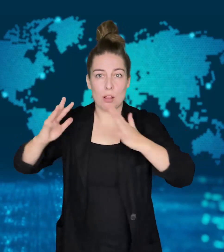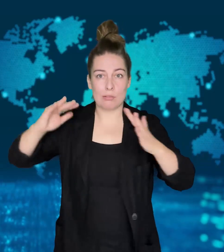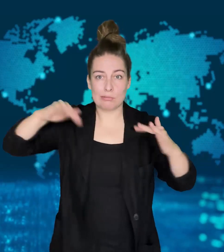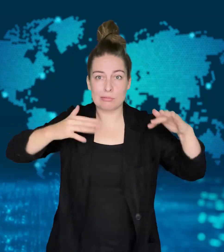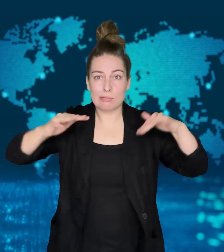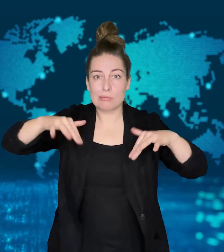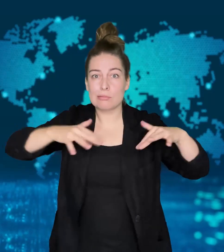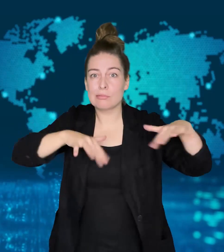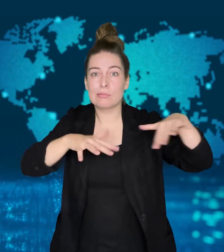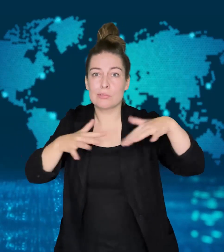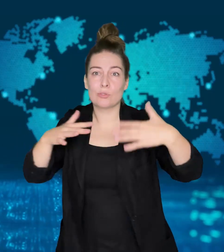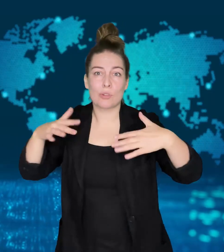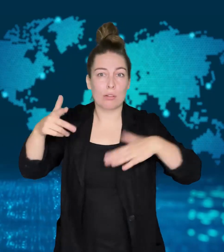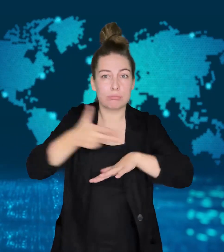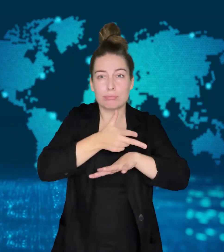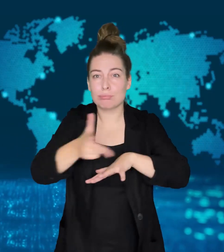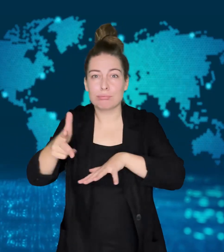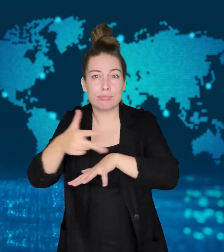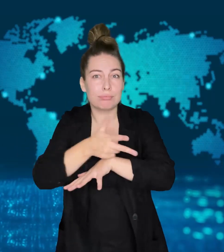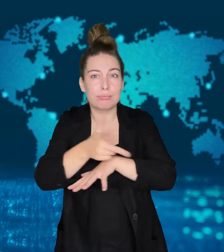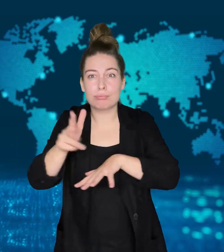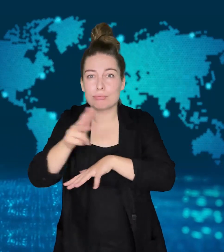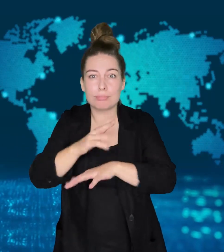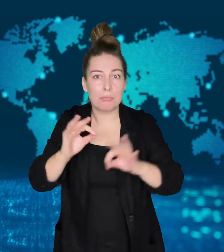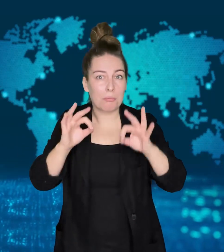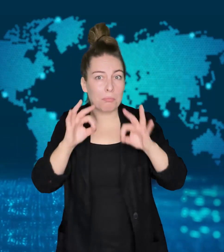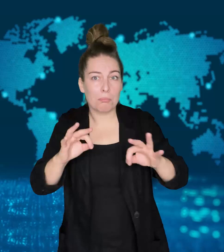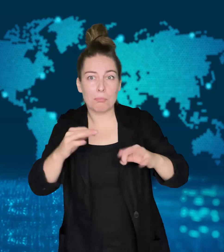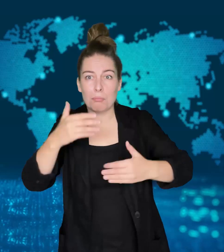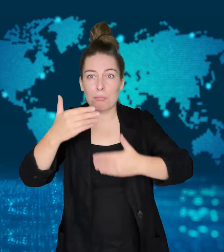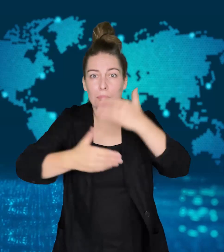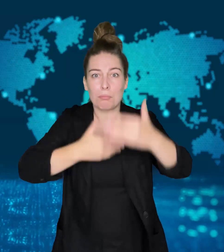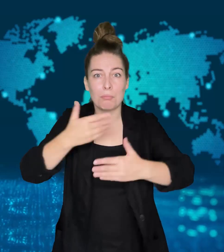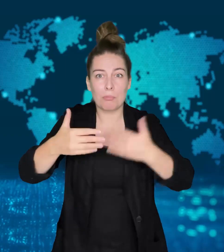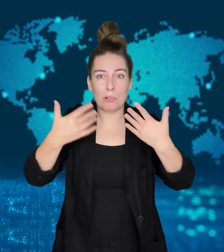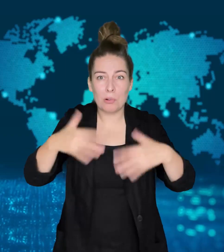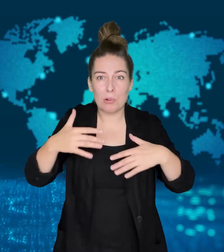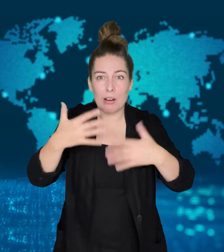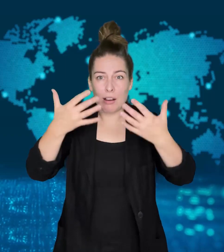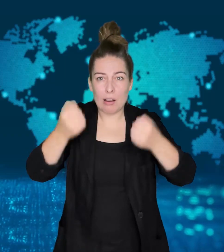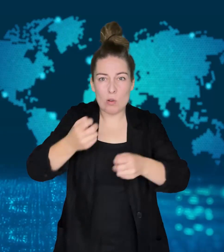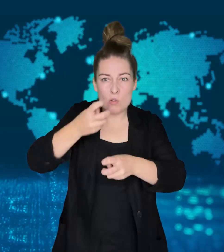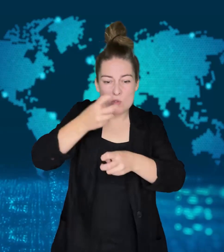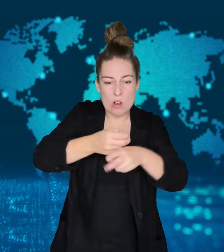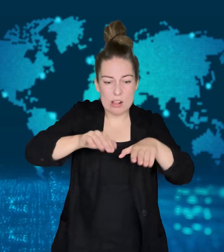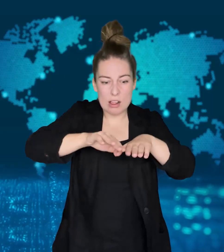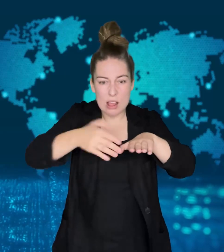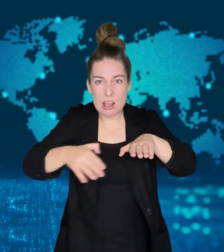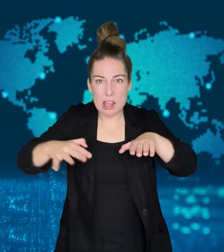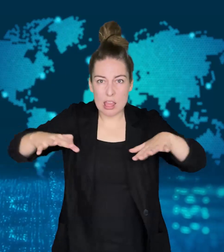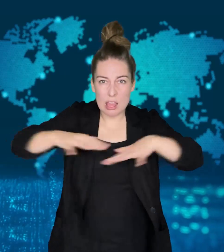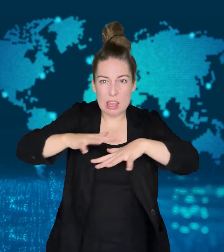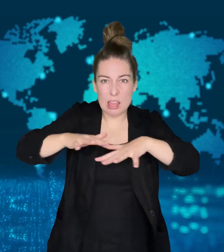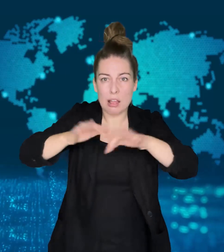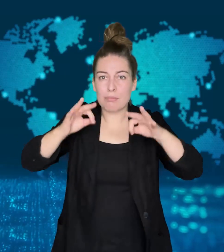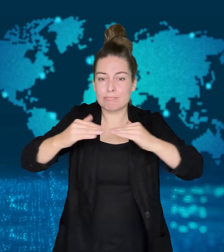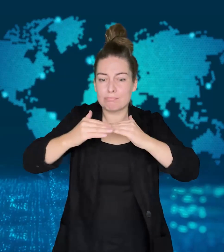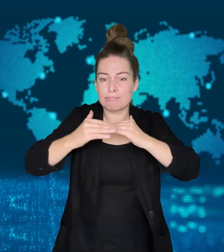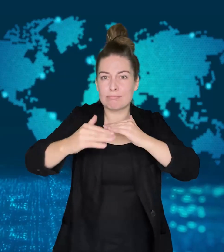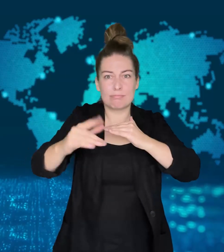the Sahara as well as overcoming rugged terrains of rough trails and steep inclines.